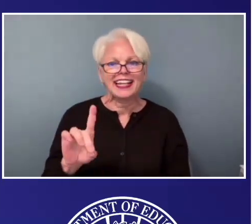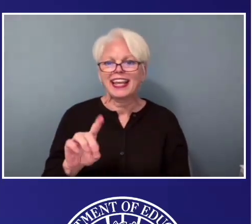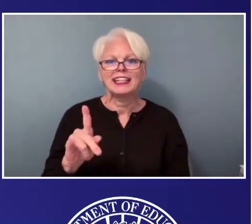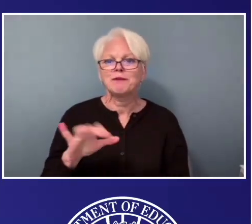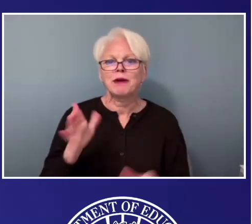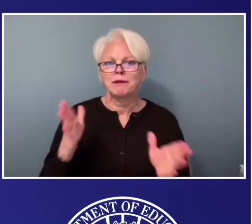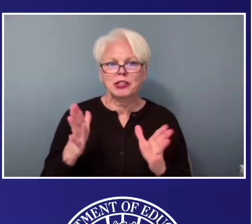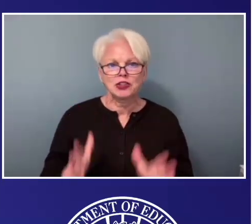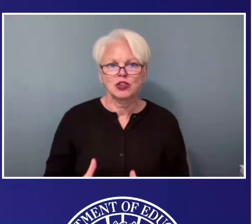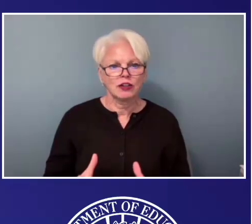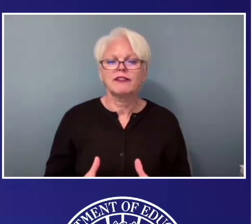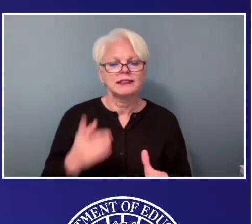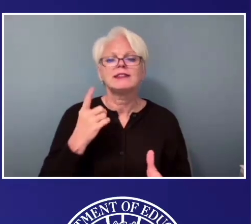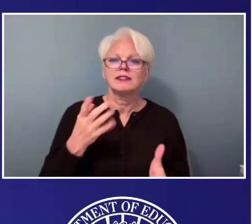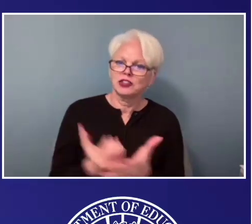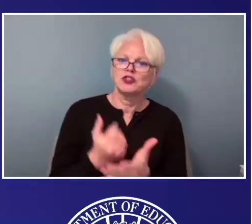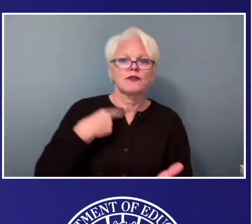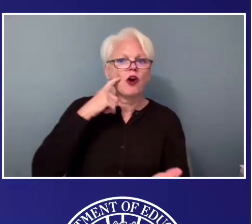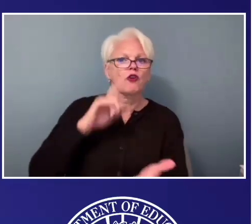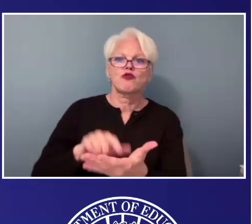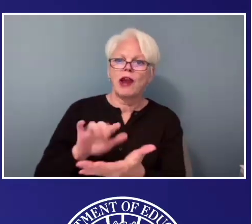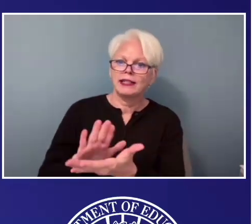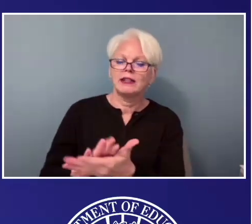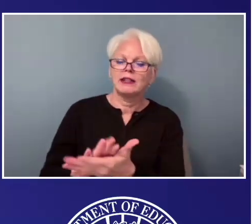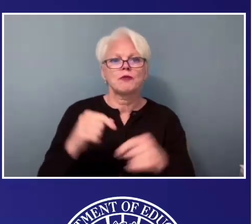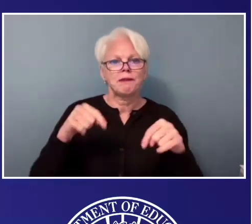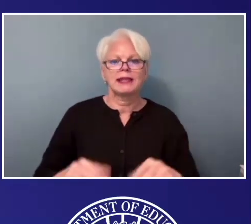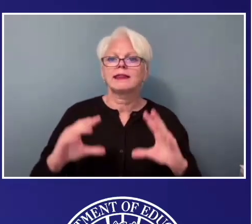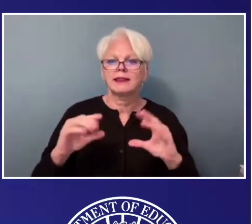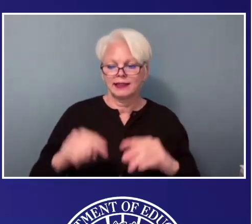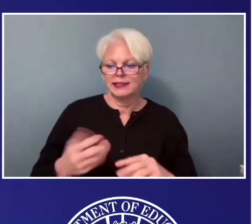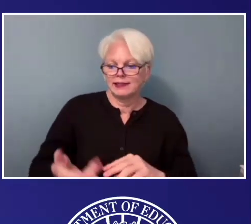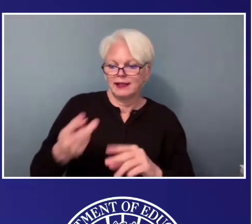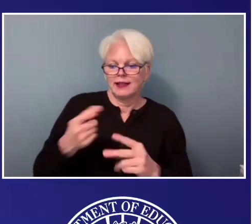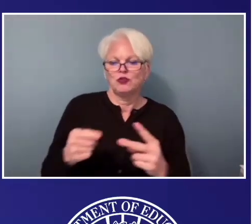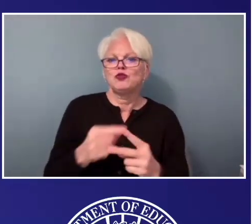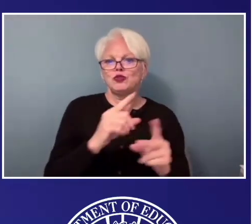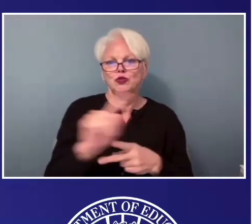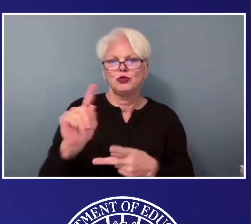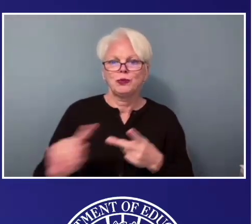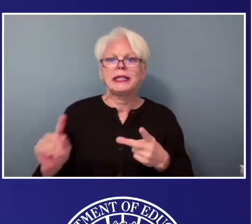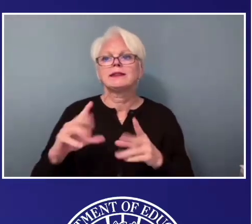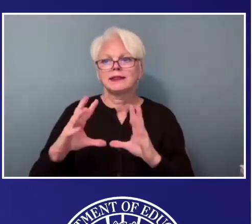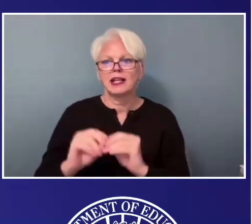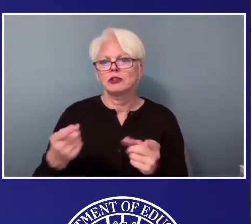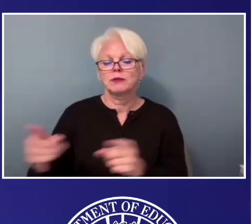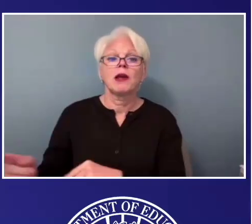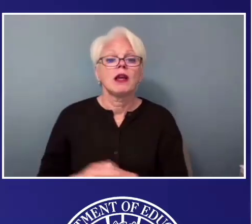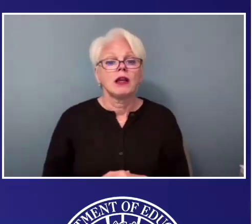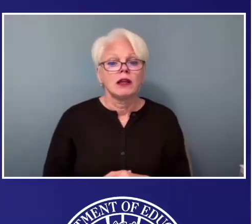these two sessions possible. On behalf of Secretary McMahon and everyone here at the Department, I want to express our sincere gratitude to